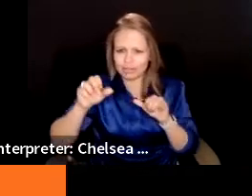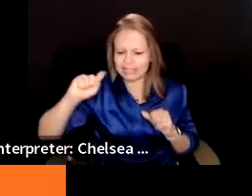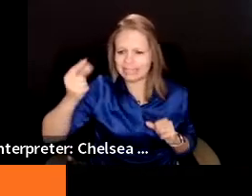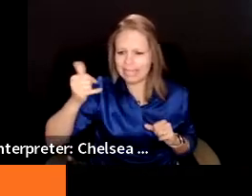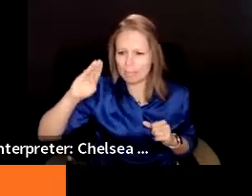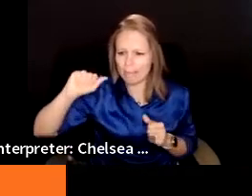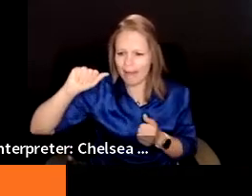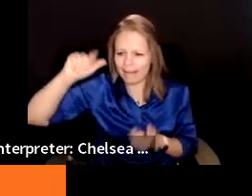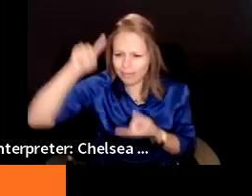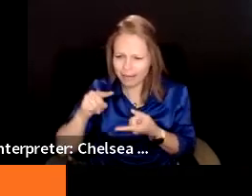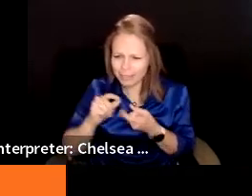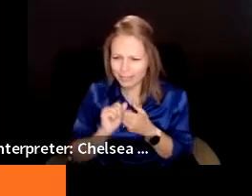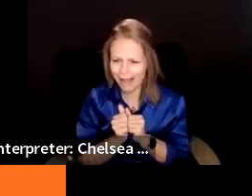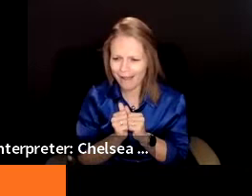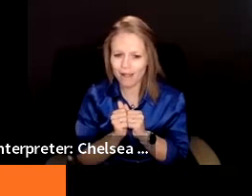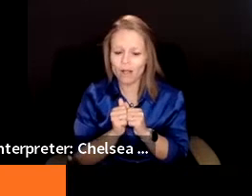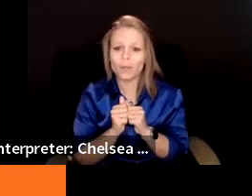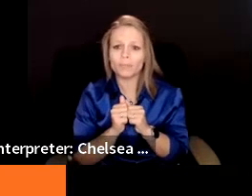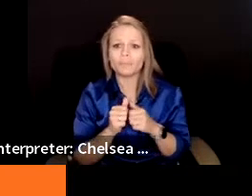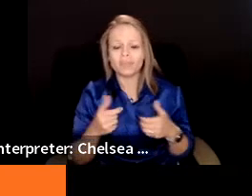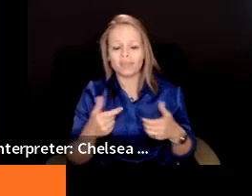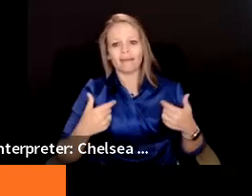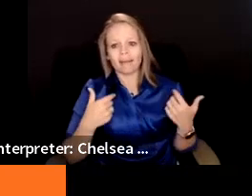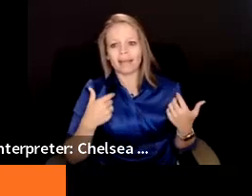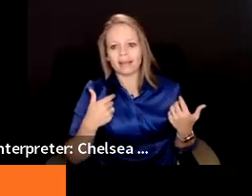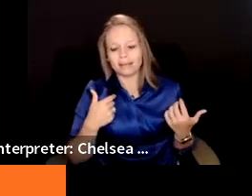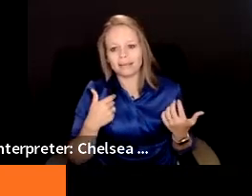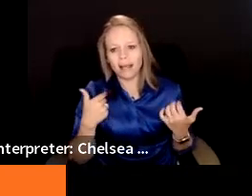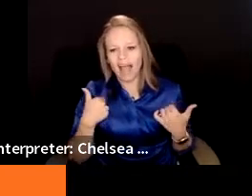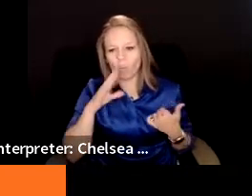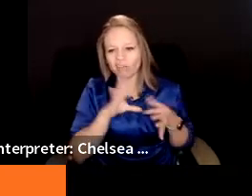What I'm talking about today in part is because we learn different things from healthcare professionals from the index book I'm going to talk about but it becomes very important